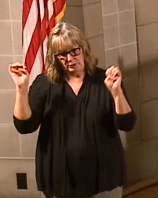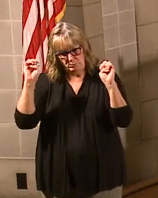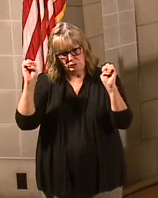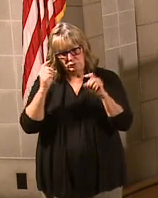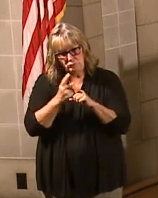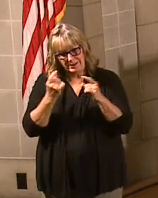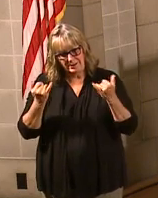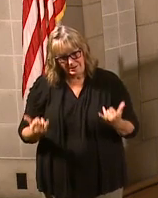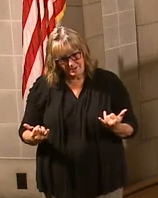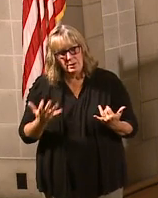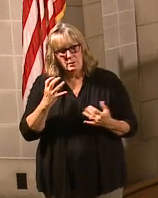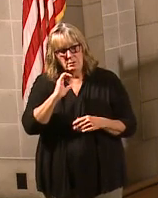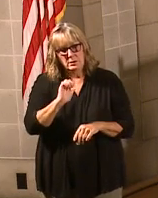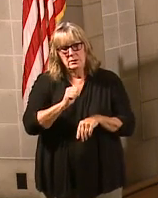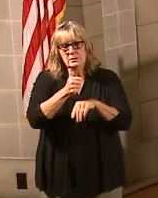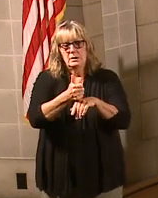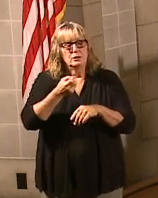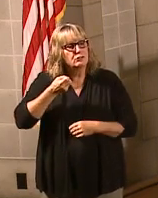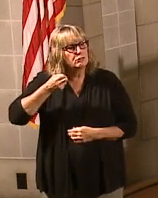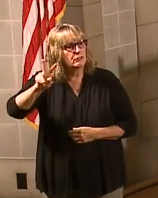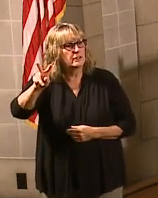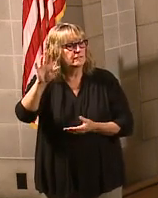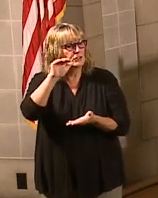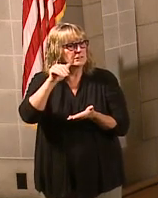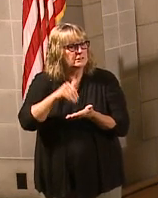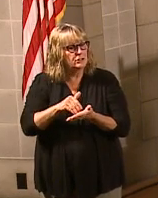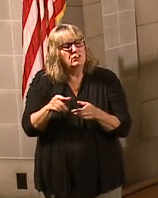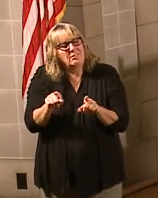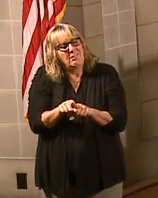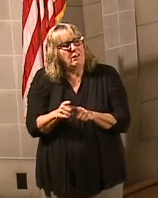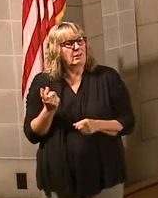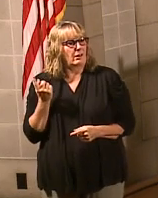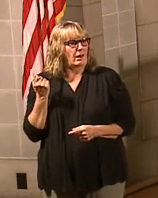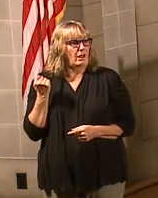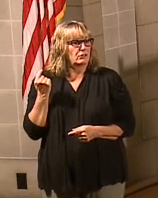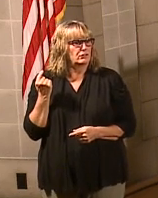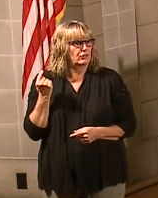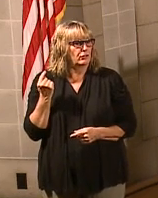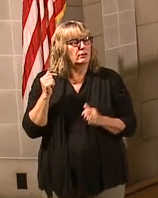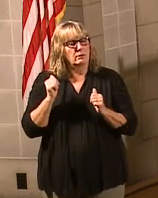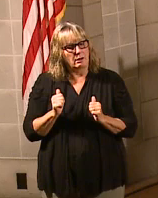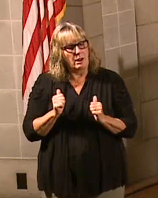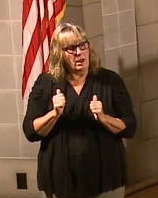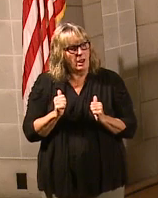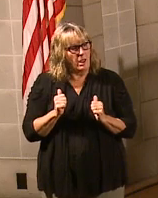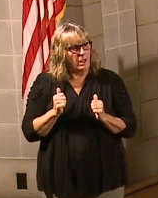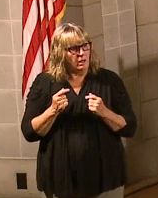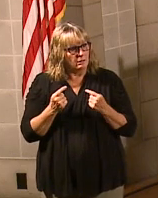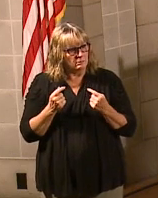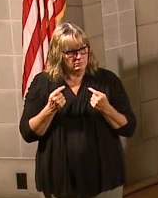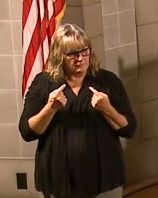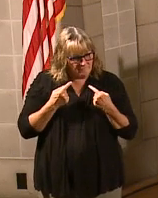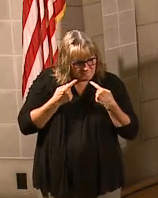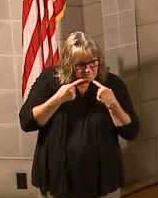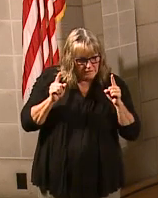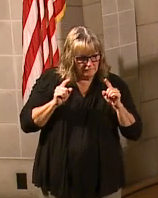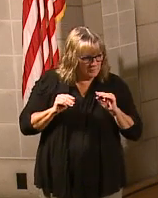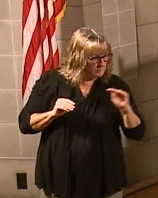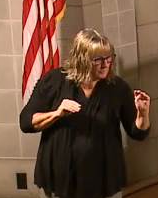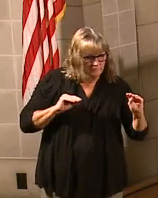SO THIS IS NOT A NEW THING.